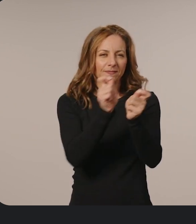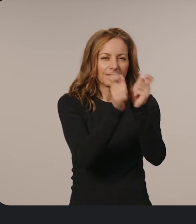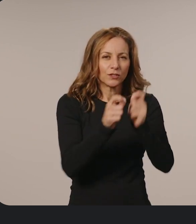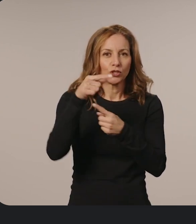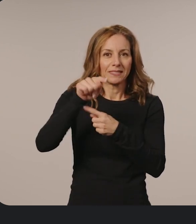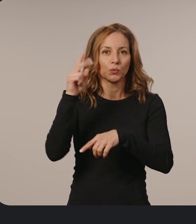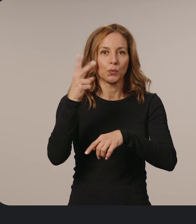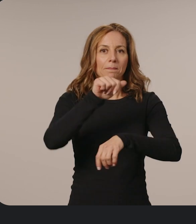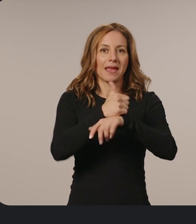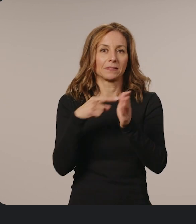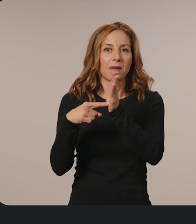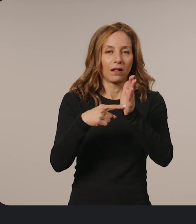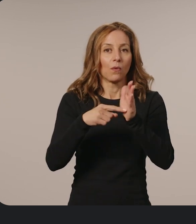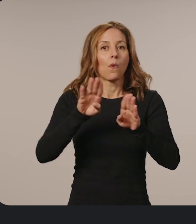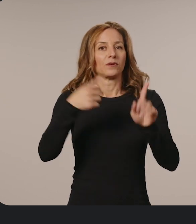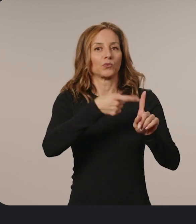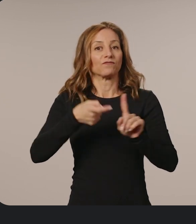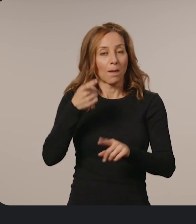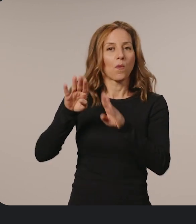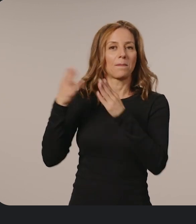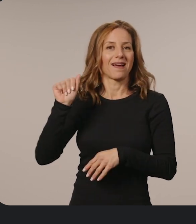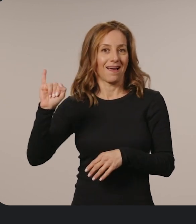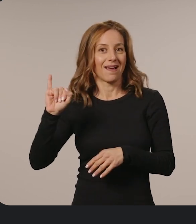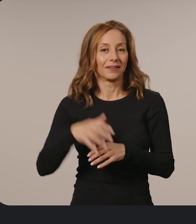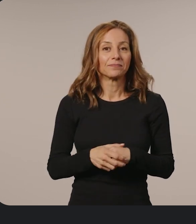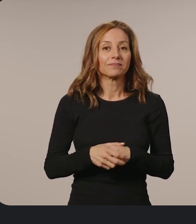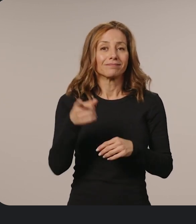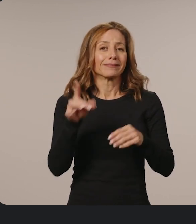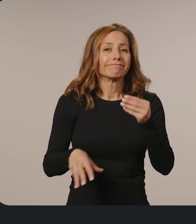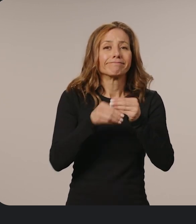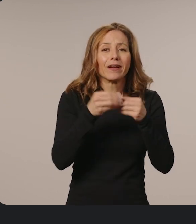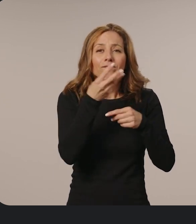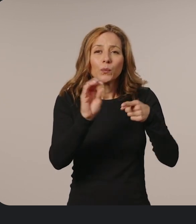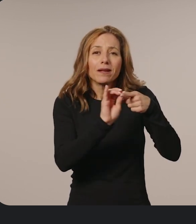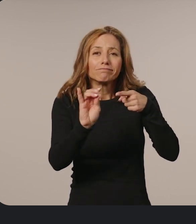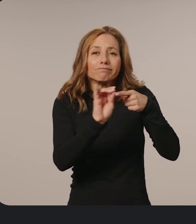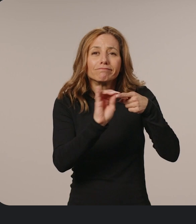and use it to fine tune a GPT 2-based model open sourced by OpenAI.